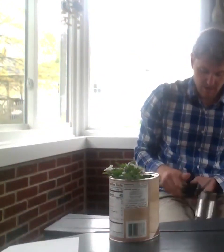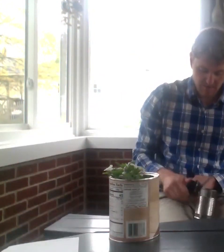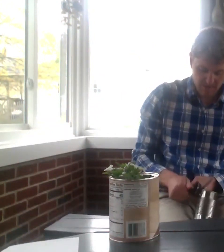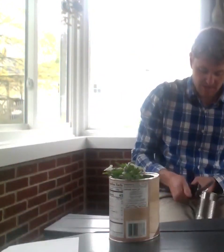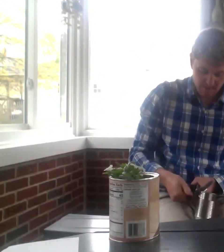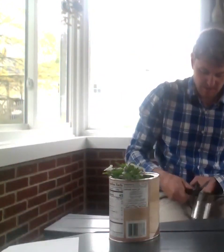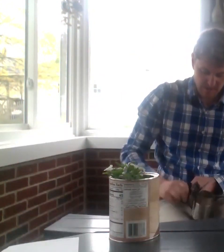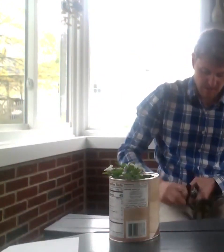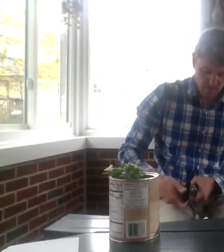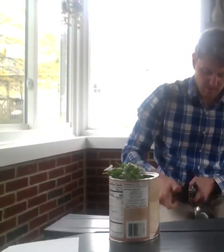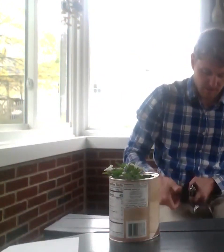Well.